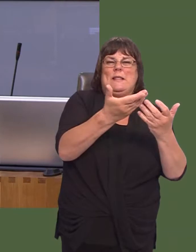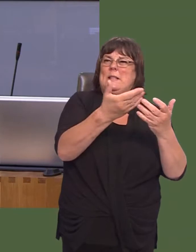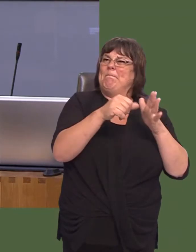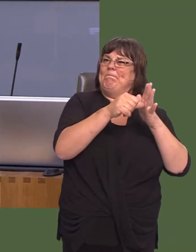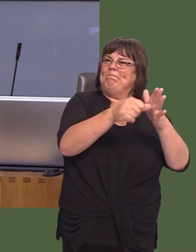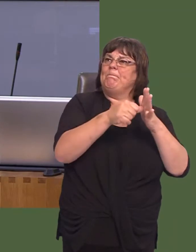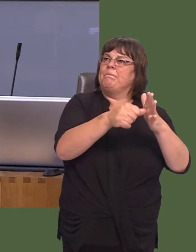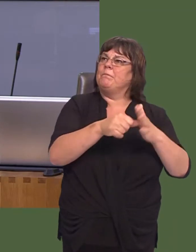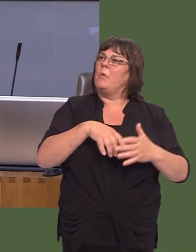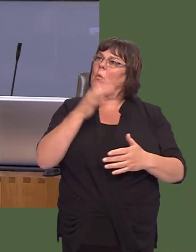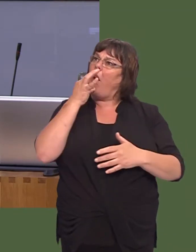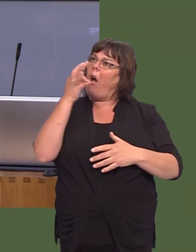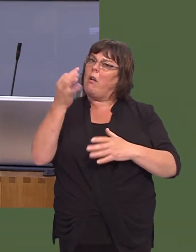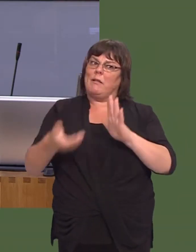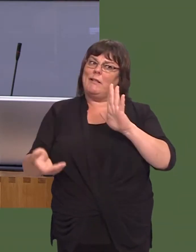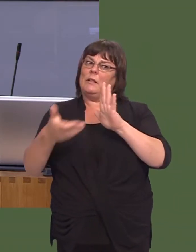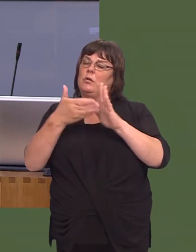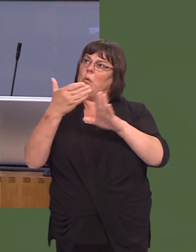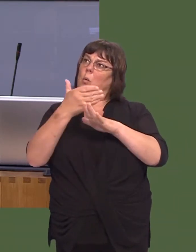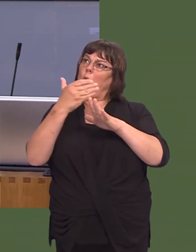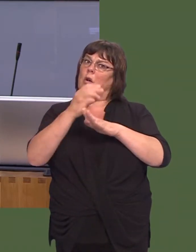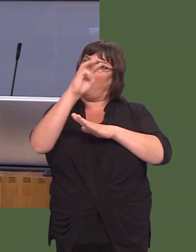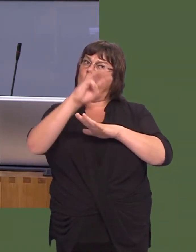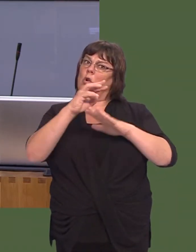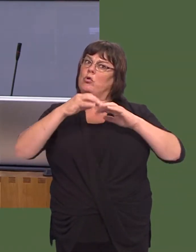So, in light of those concerns, what additional work is the Welsh Government doing to raise